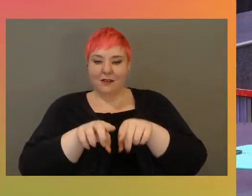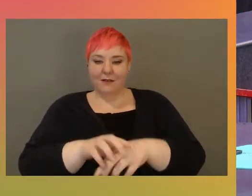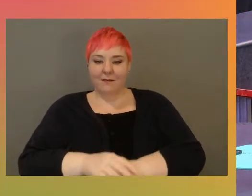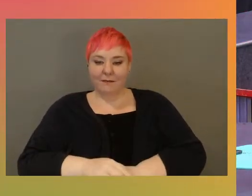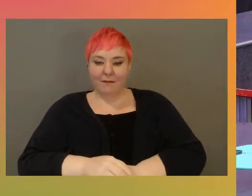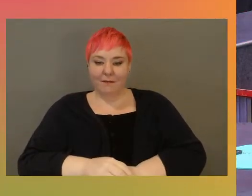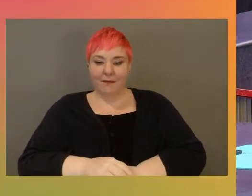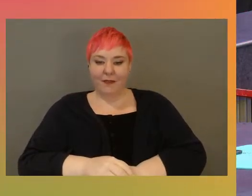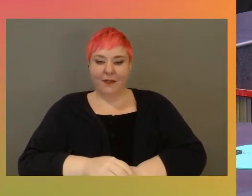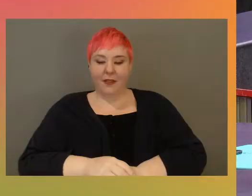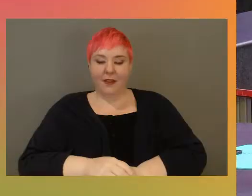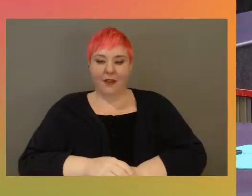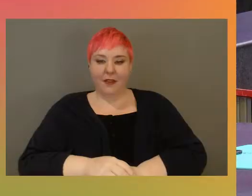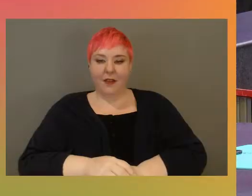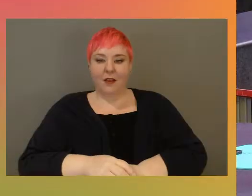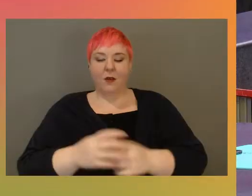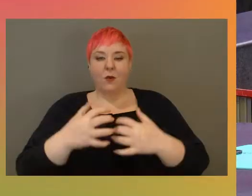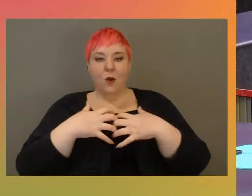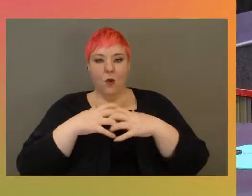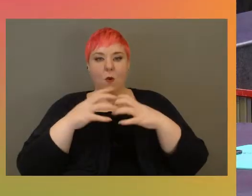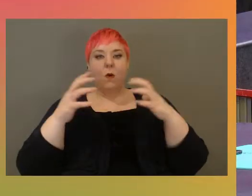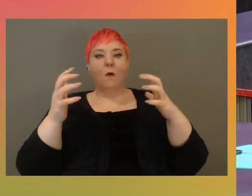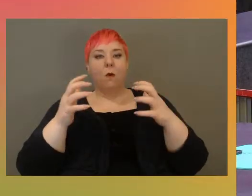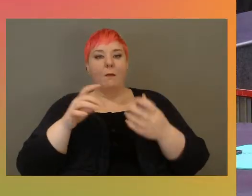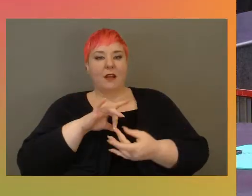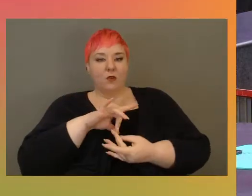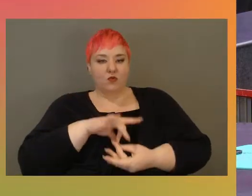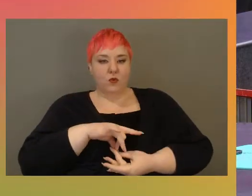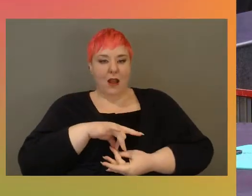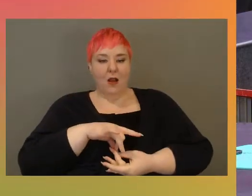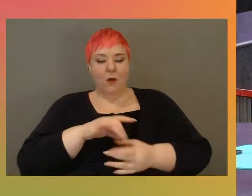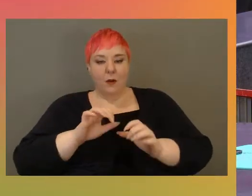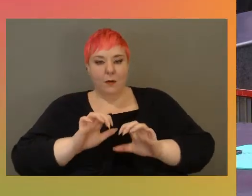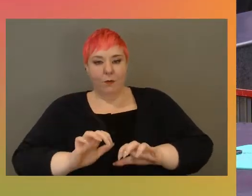FEEL THE DIFFERENCE BETWEEN THE